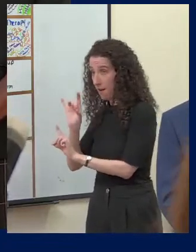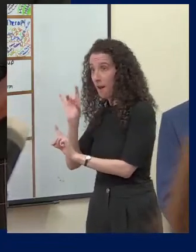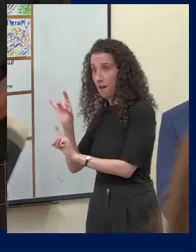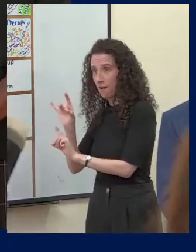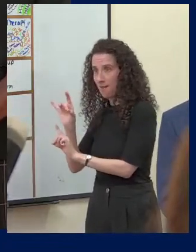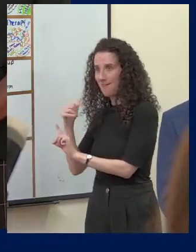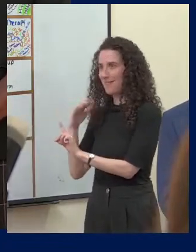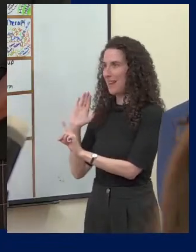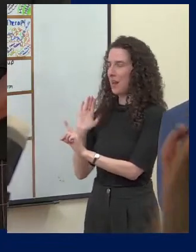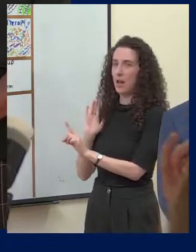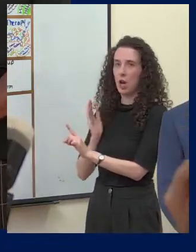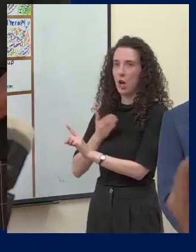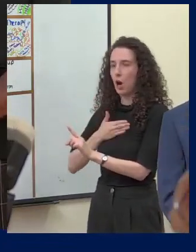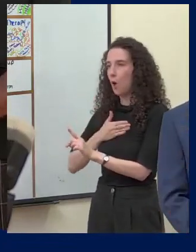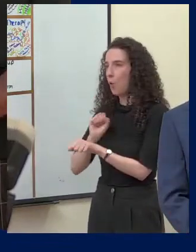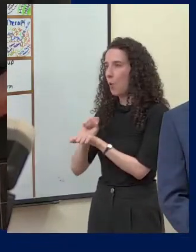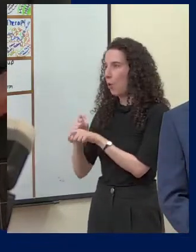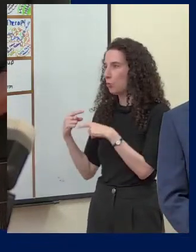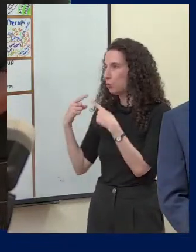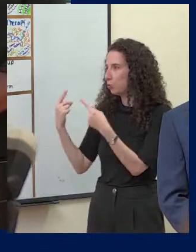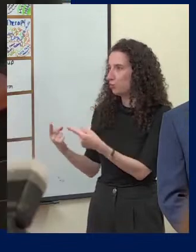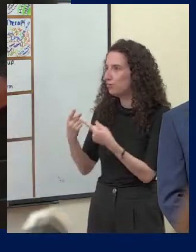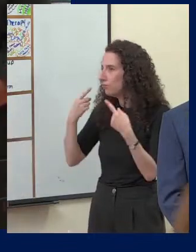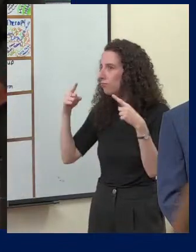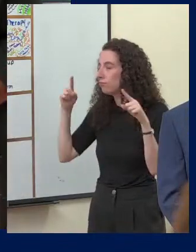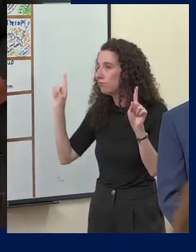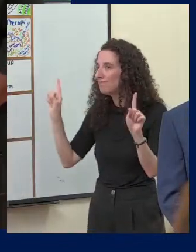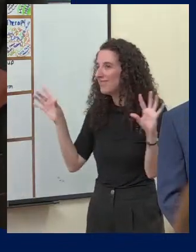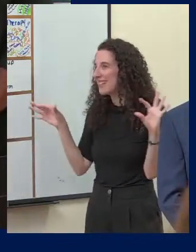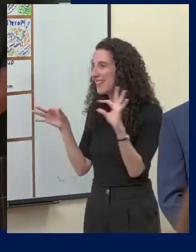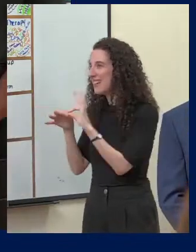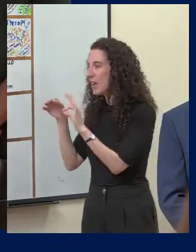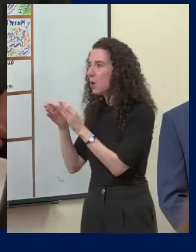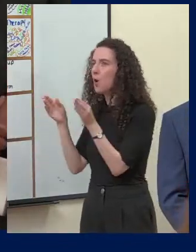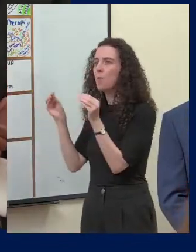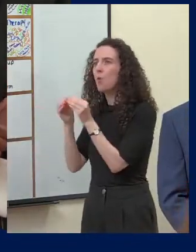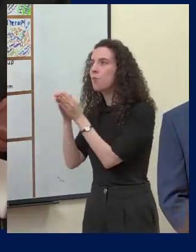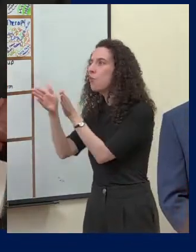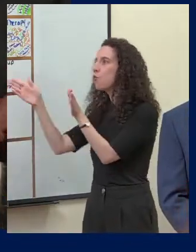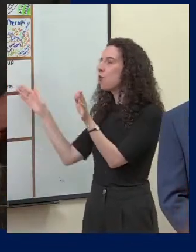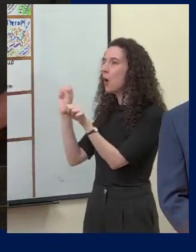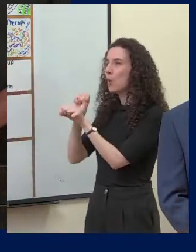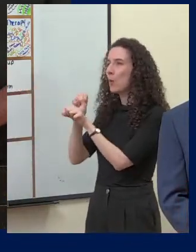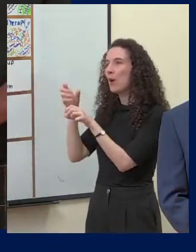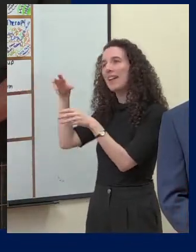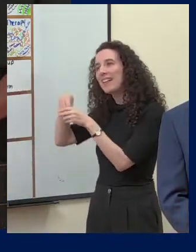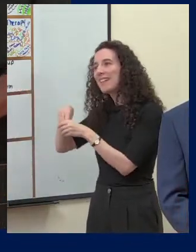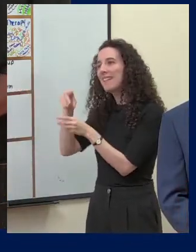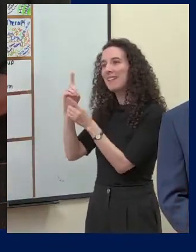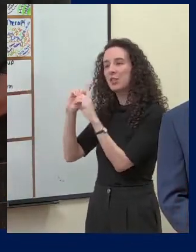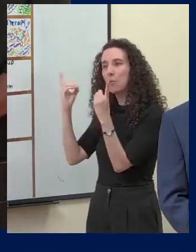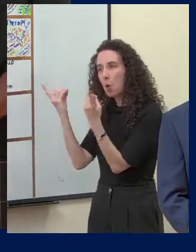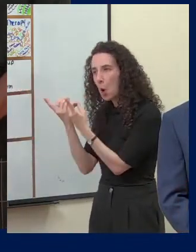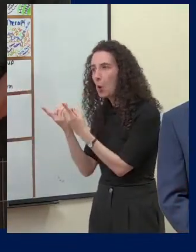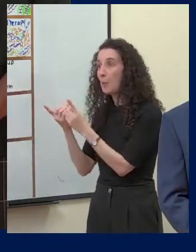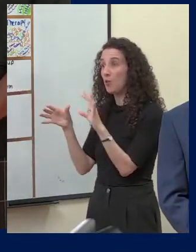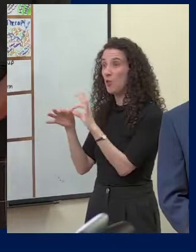and the announcement today to the broader work of the department as it relates to mental health and substance use disorders.